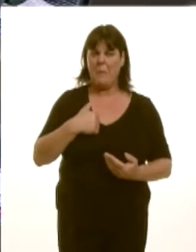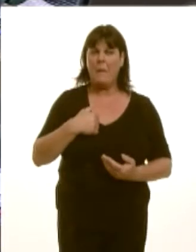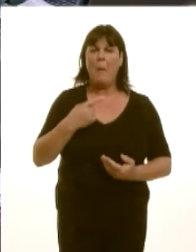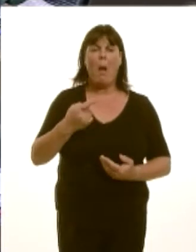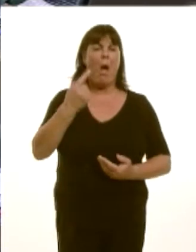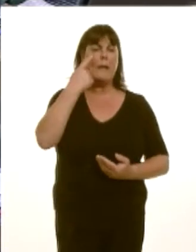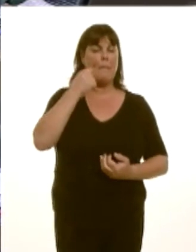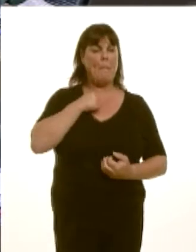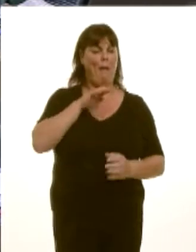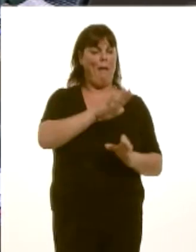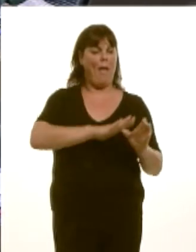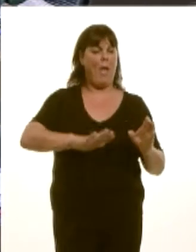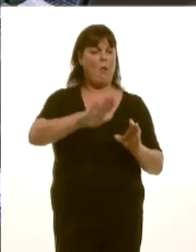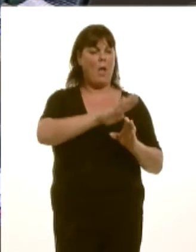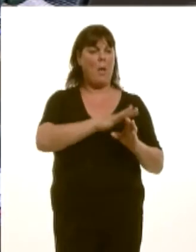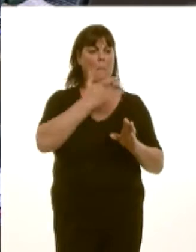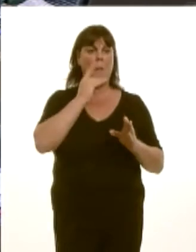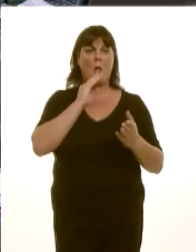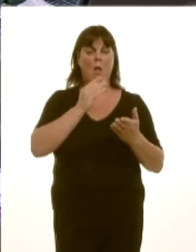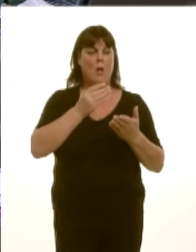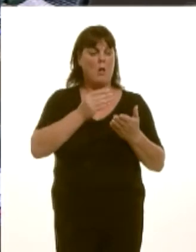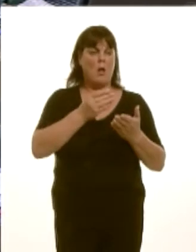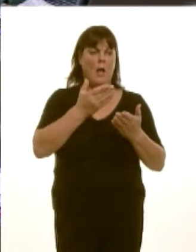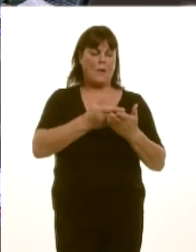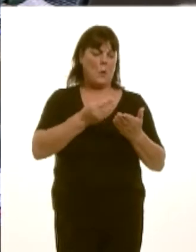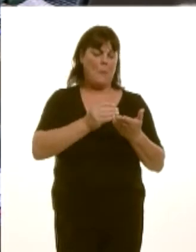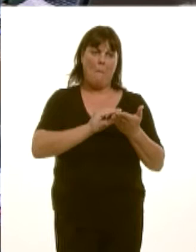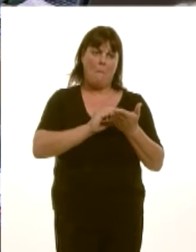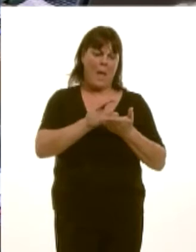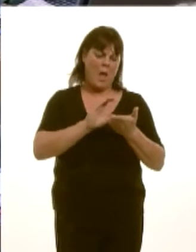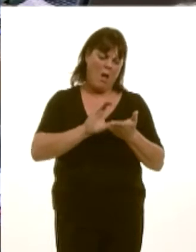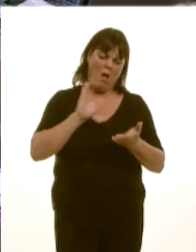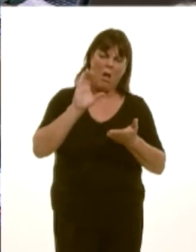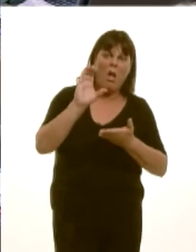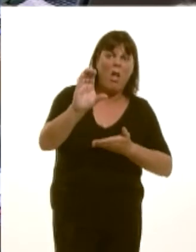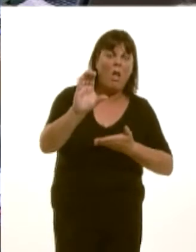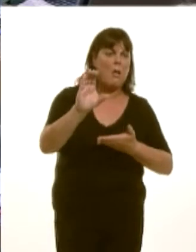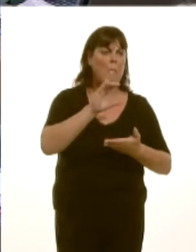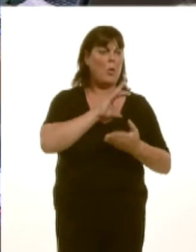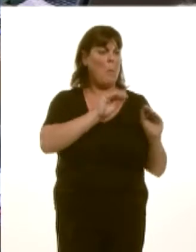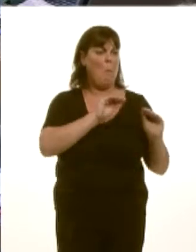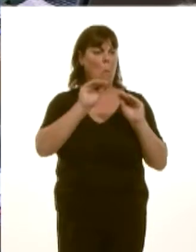I see people having to pay more, because it is not that easy for them to move.